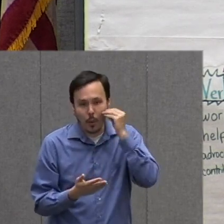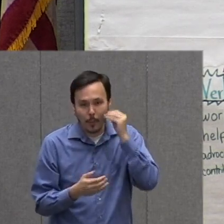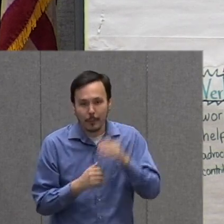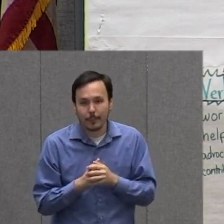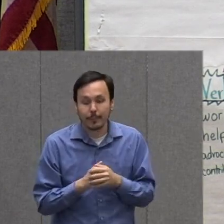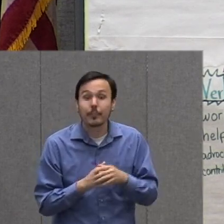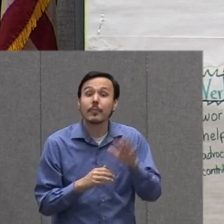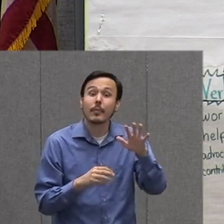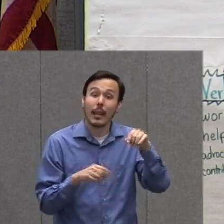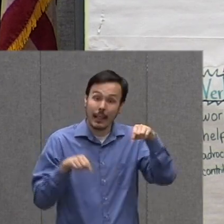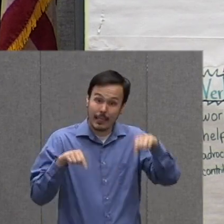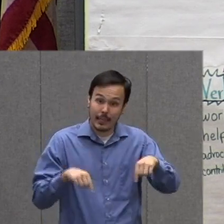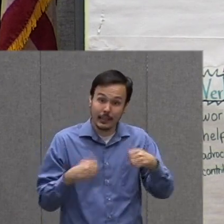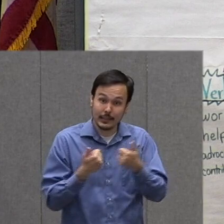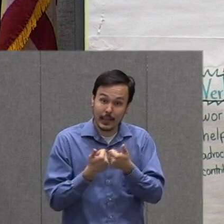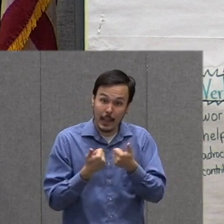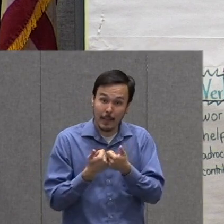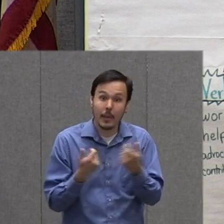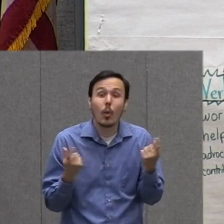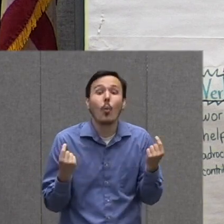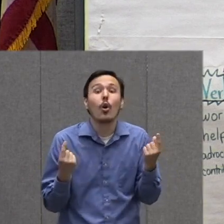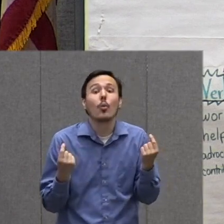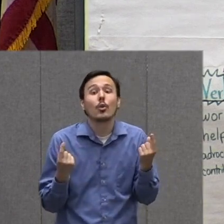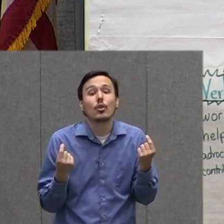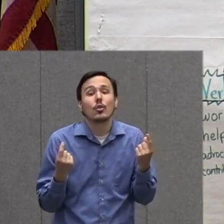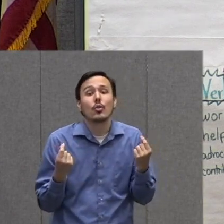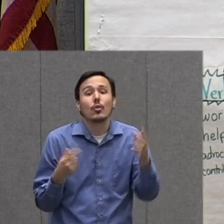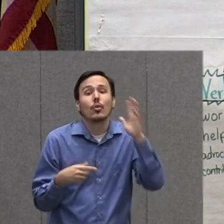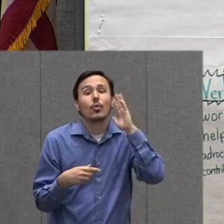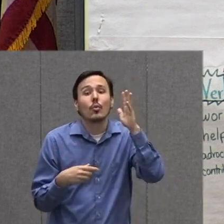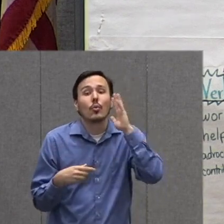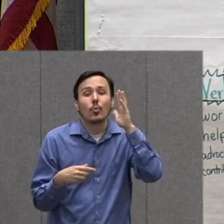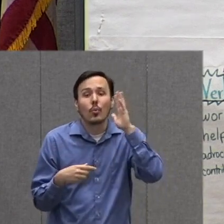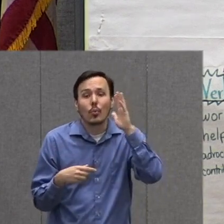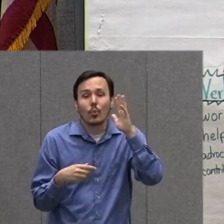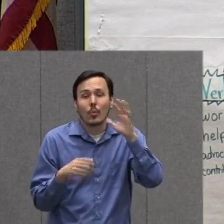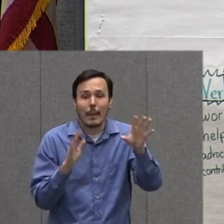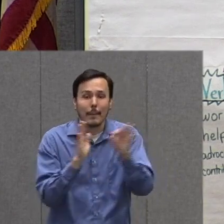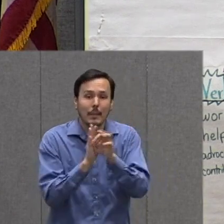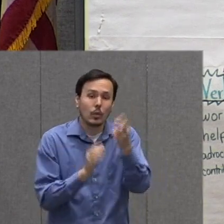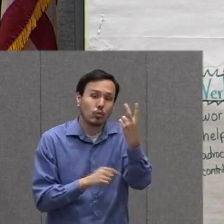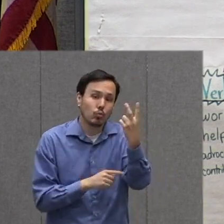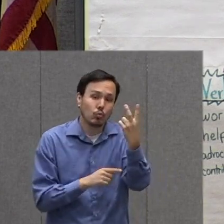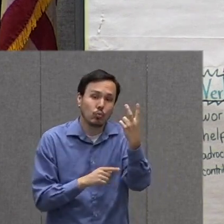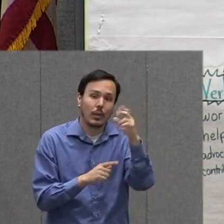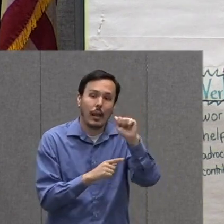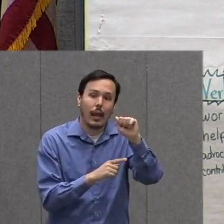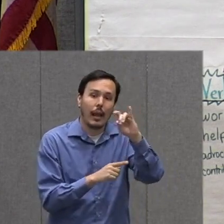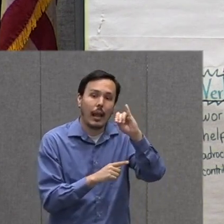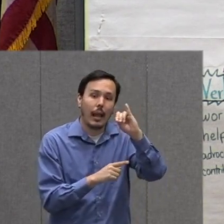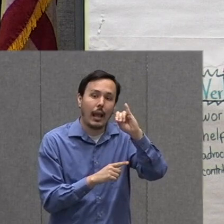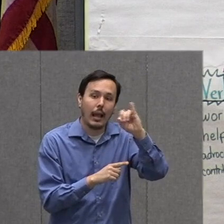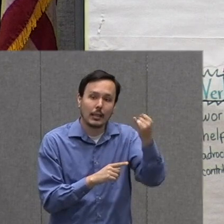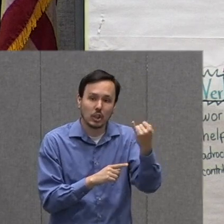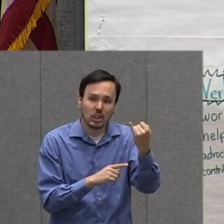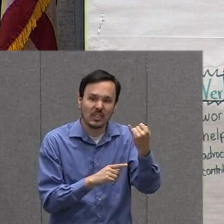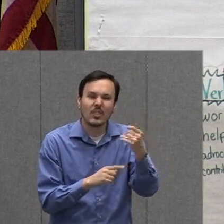In this game, what we do is we're going to pick two adjectives, the red words that are here,